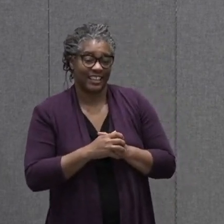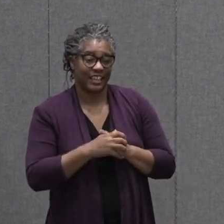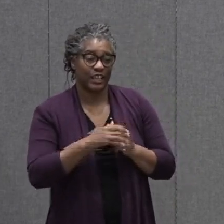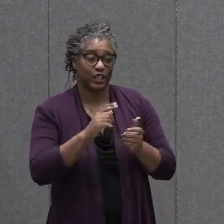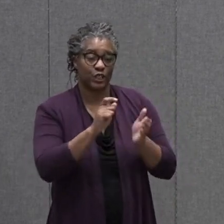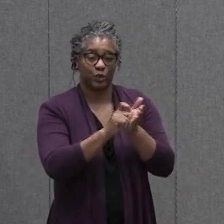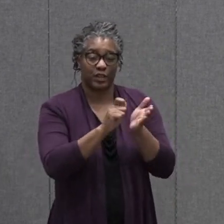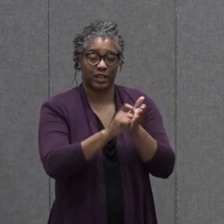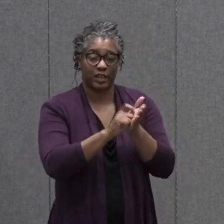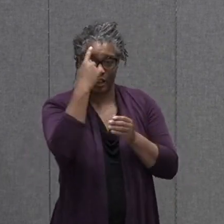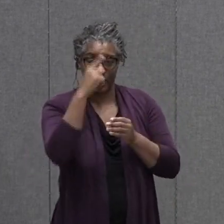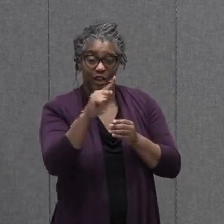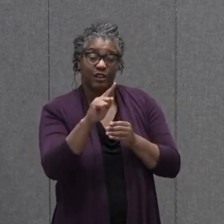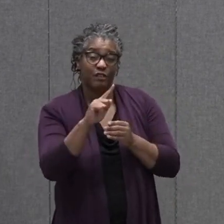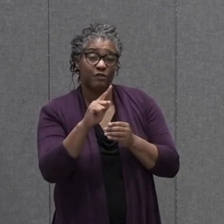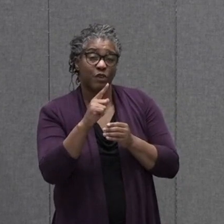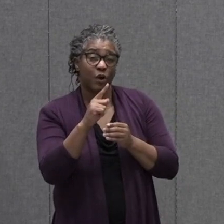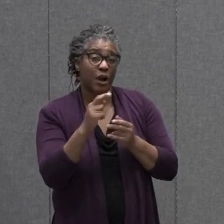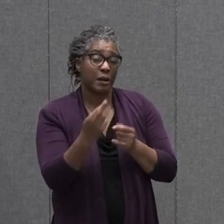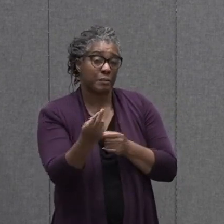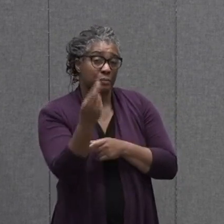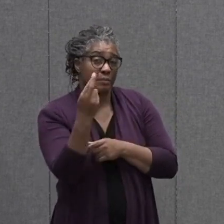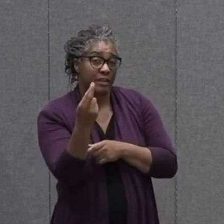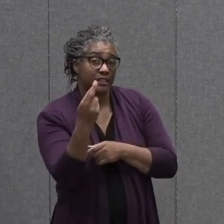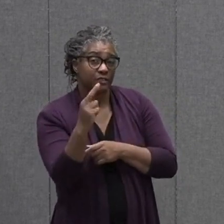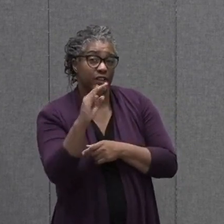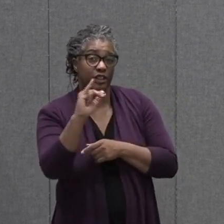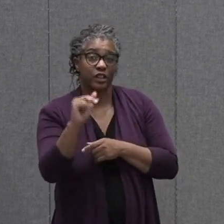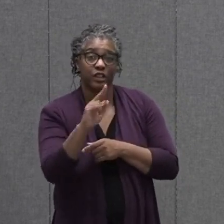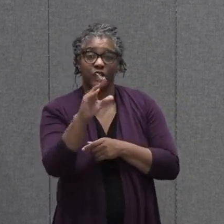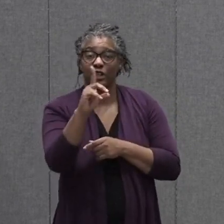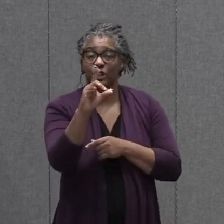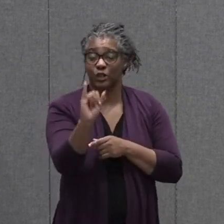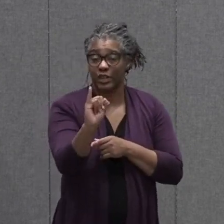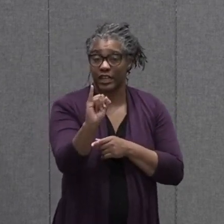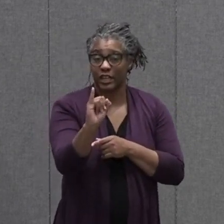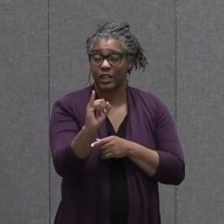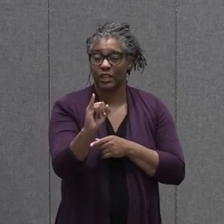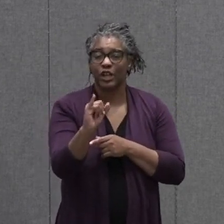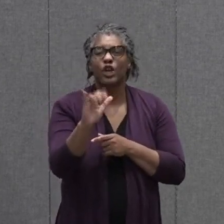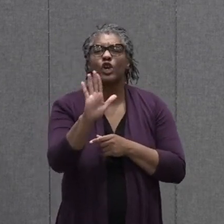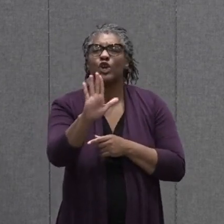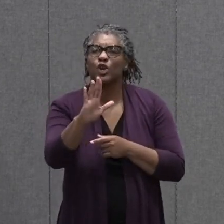Who's your best friend? Have you ever written a book for them? That might be something you wanna do.